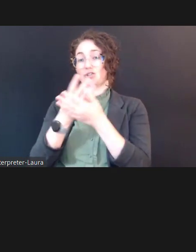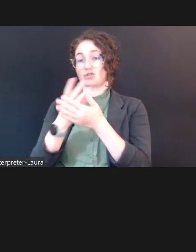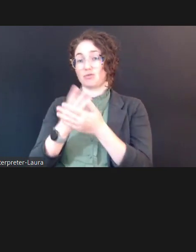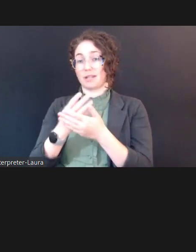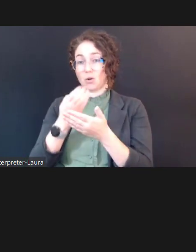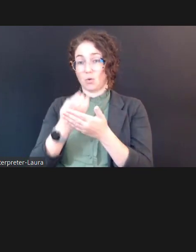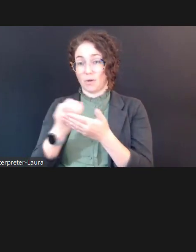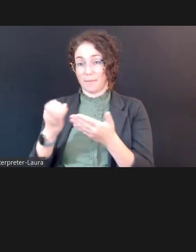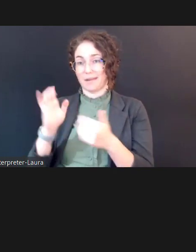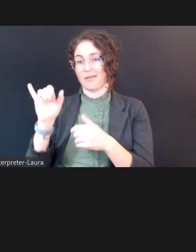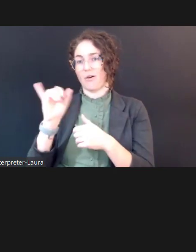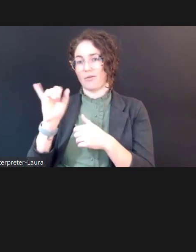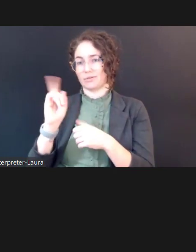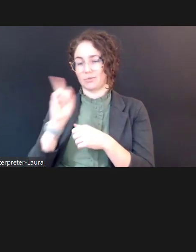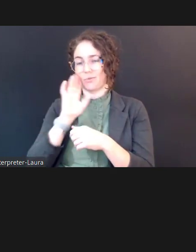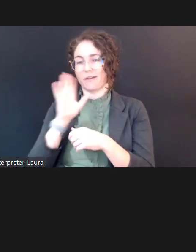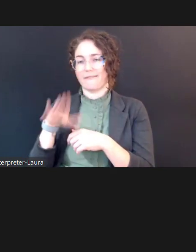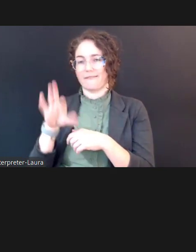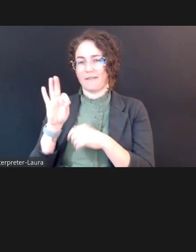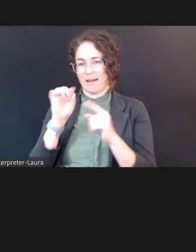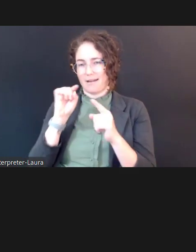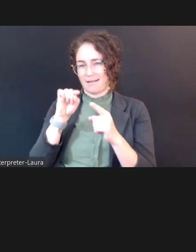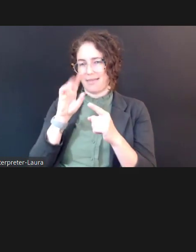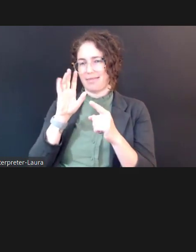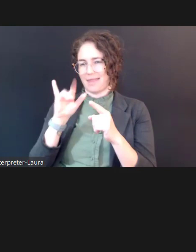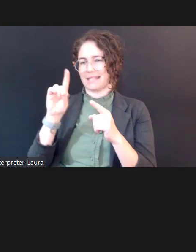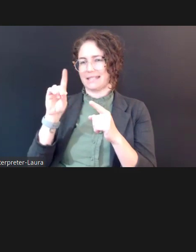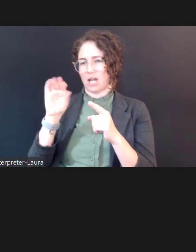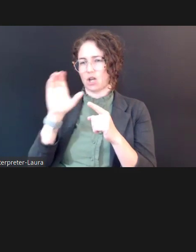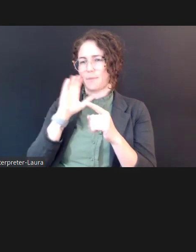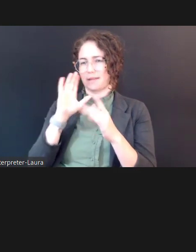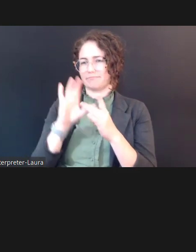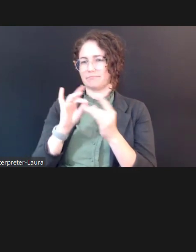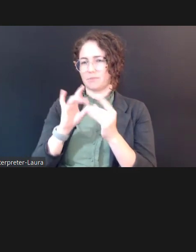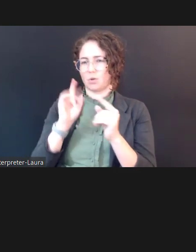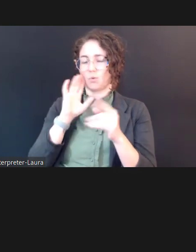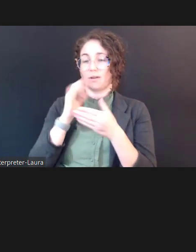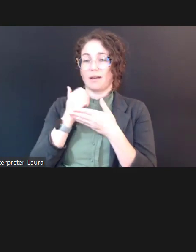find that document I referred to that will help you determine which